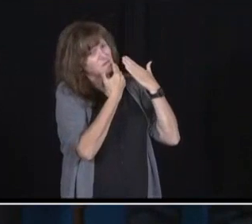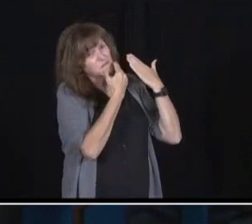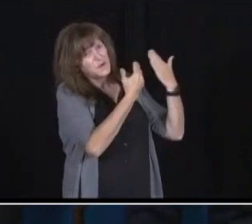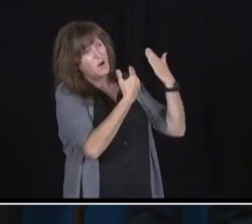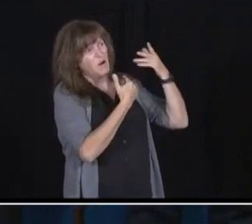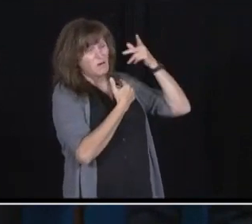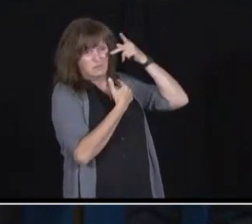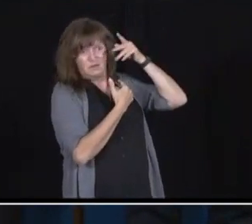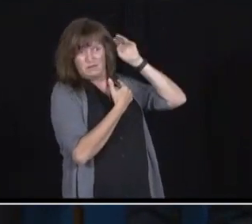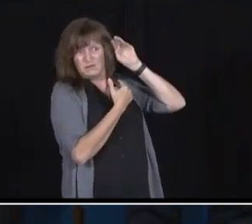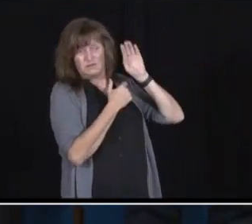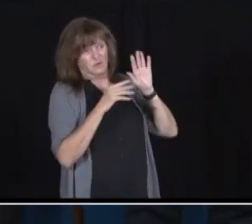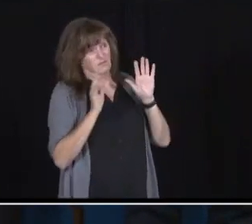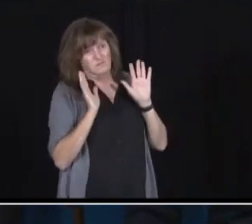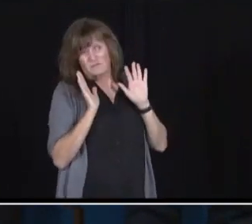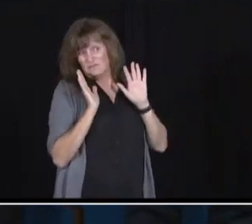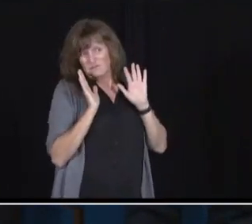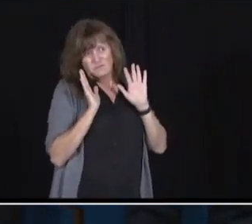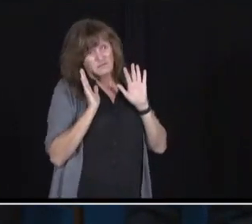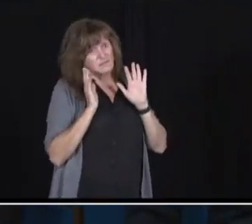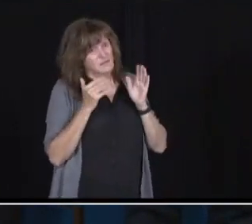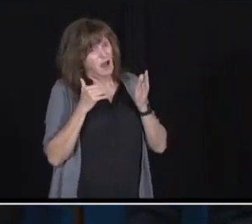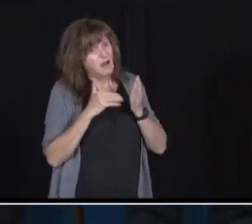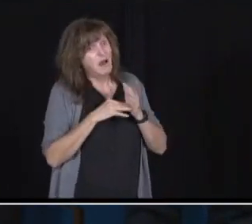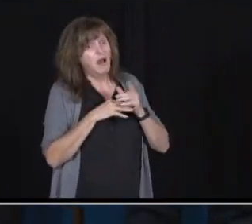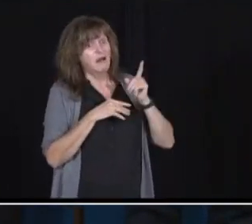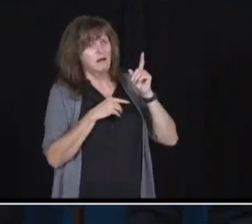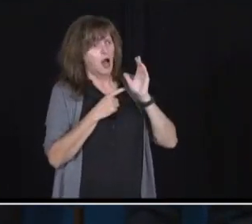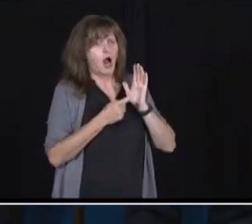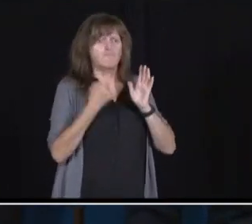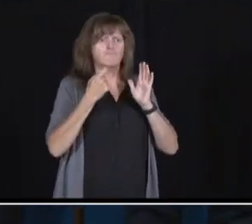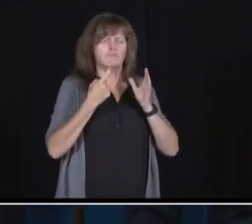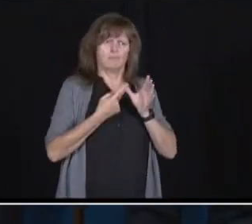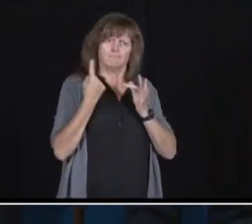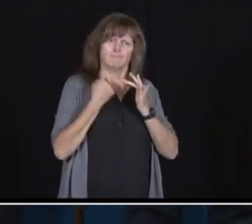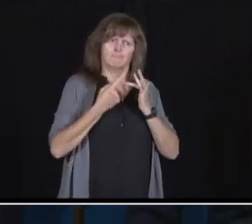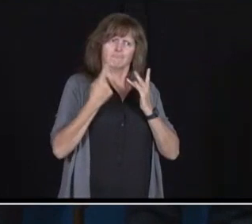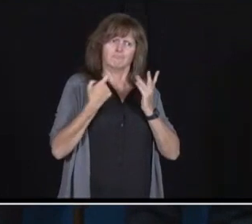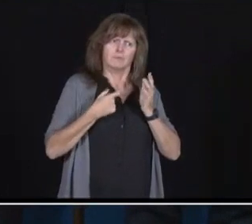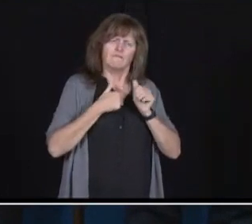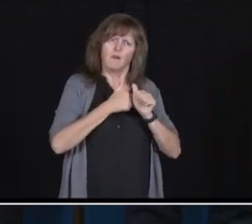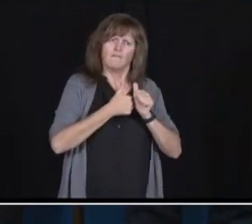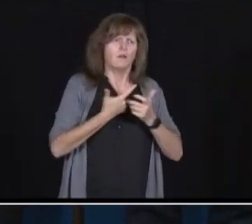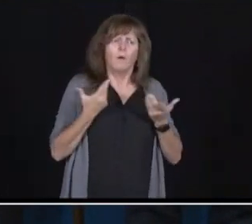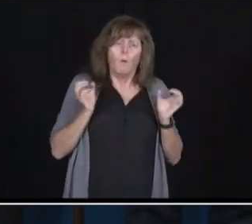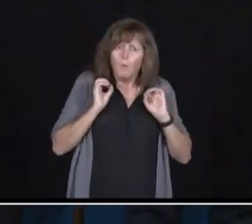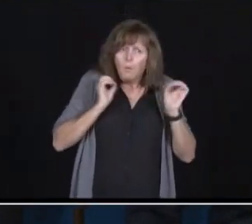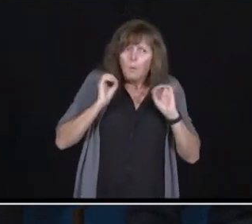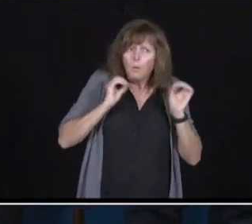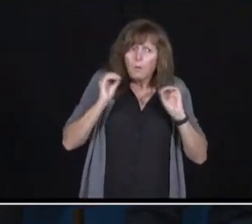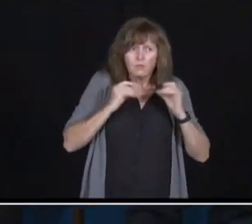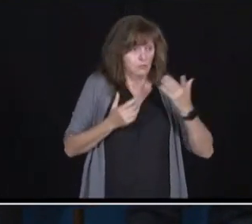But I just want to help. And we are grateful for that and I want to think the prime minister. For that.